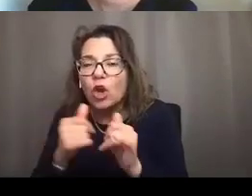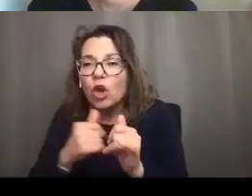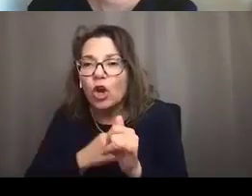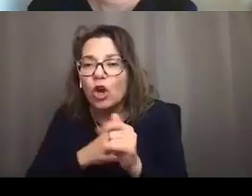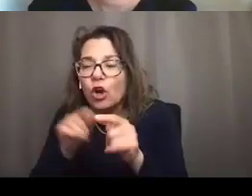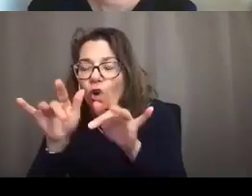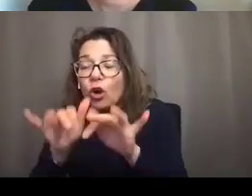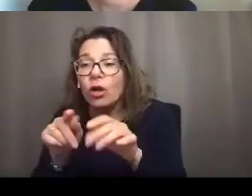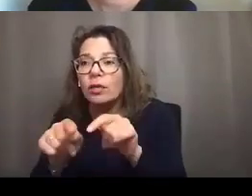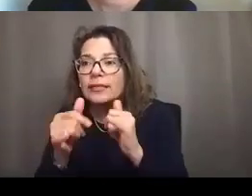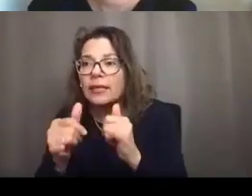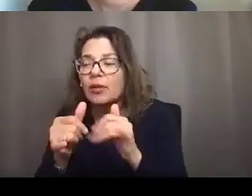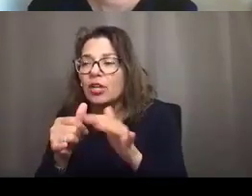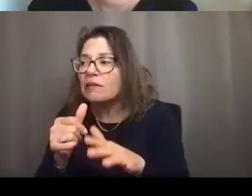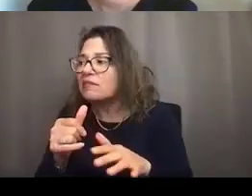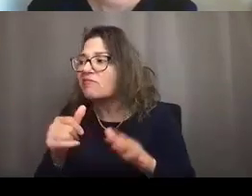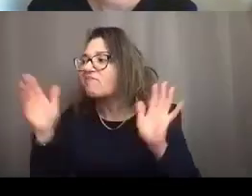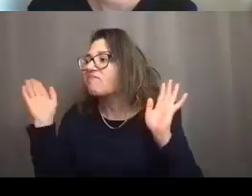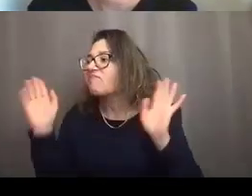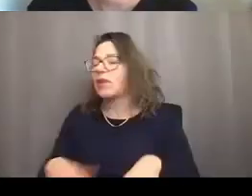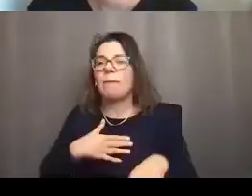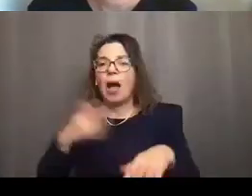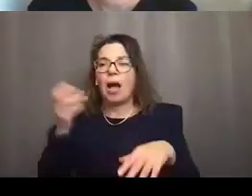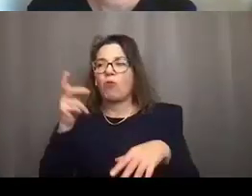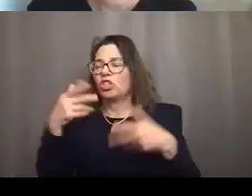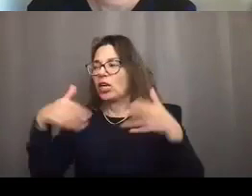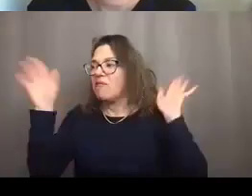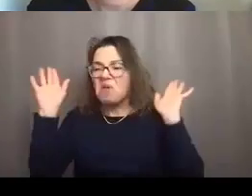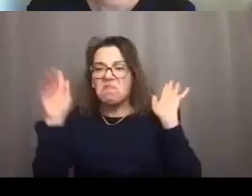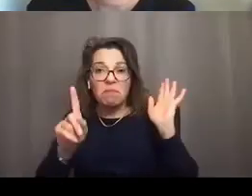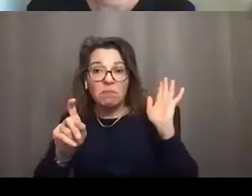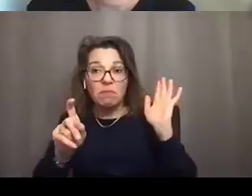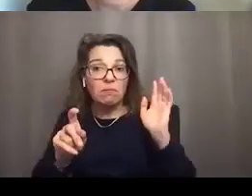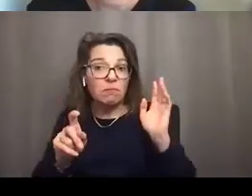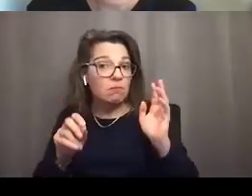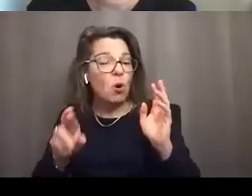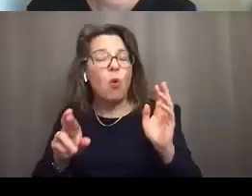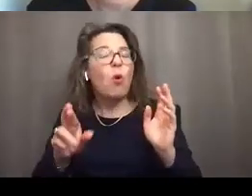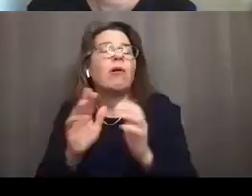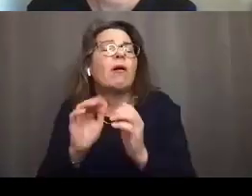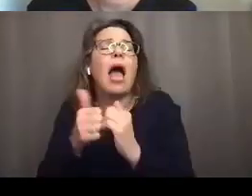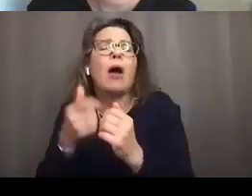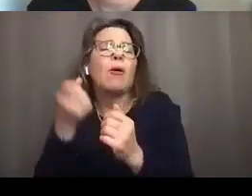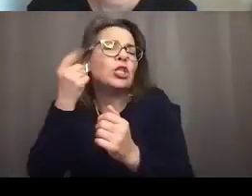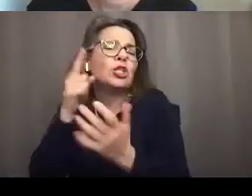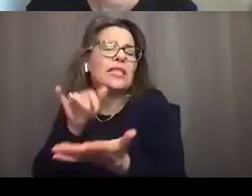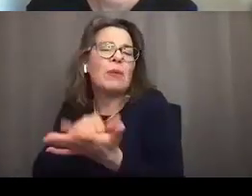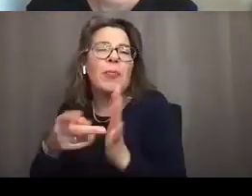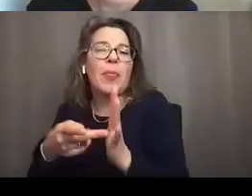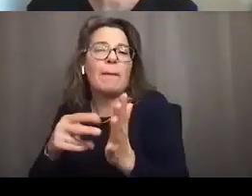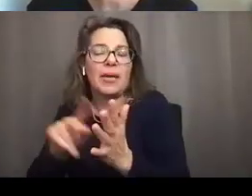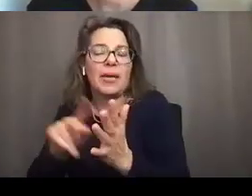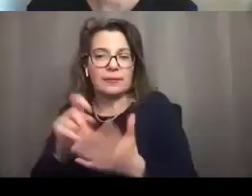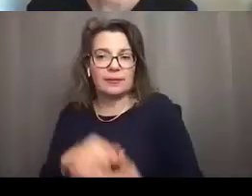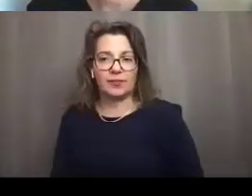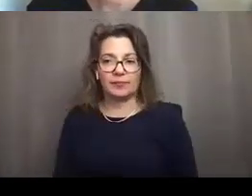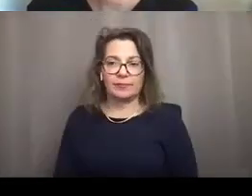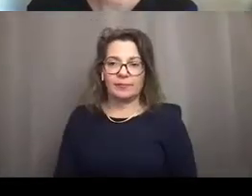does that mean they shouldn't do their project. Does that mean ... How should they interpret that? Cindy Danielson: I would say please reach